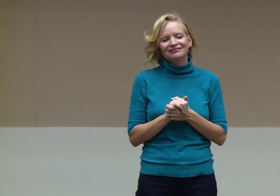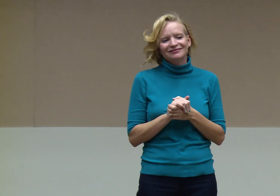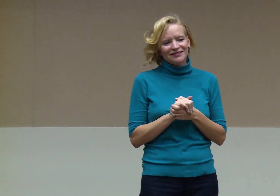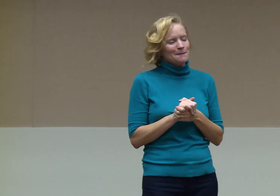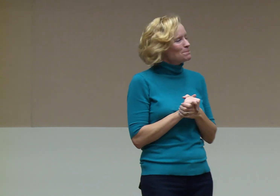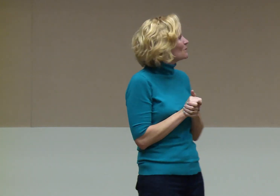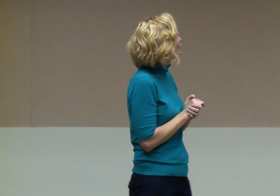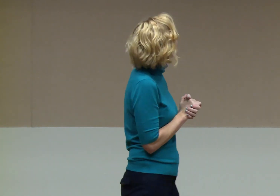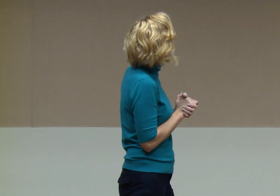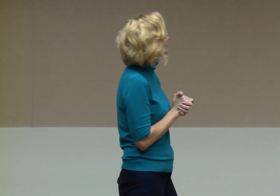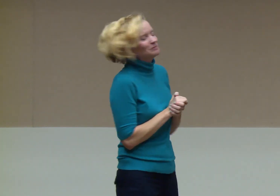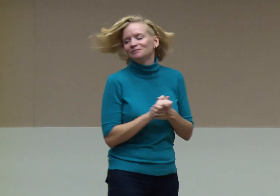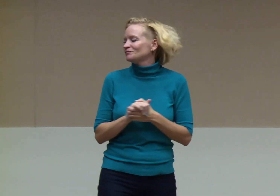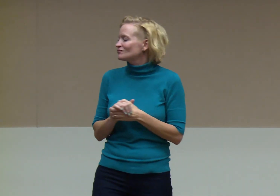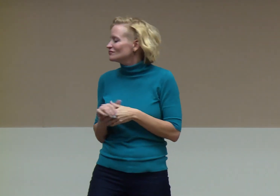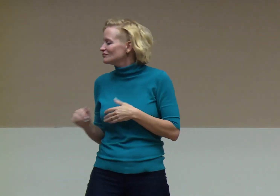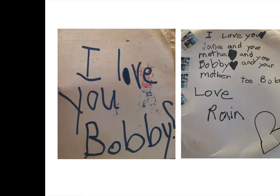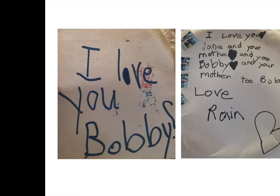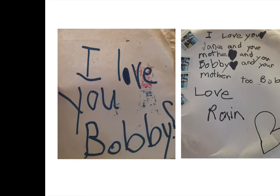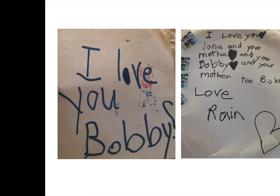but it's that love and care that you can feel.